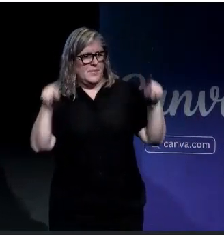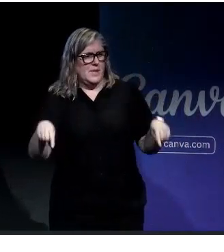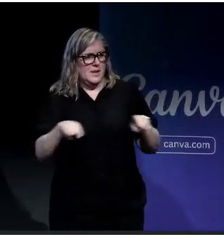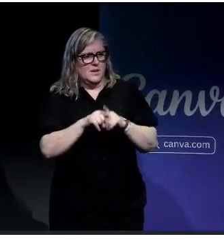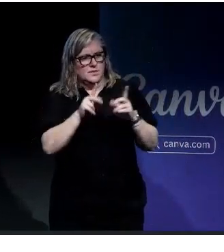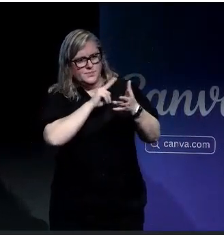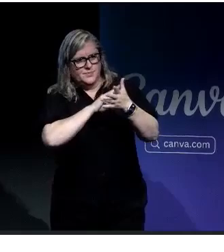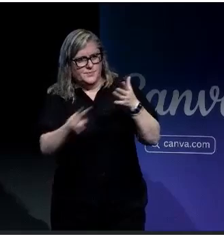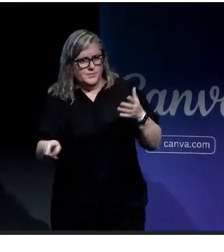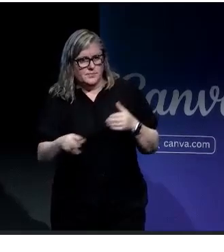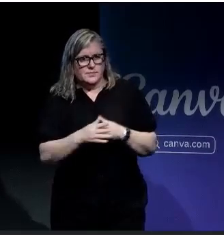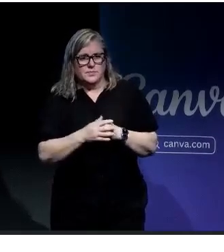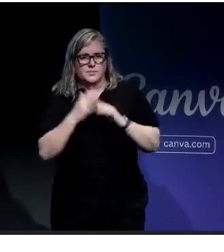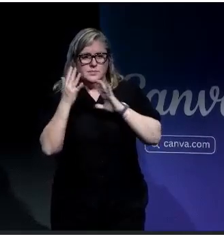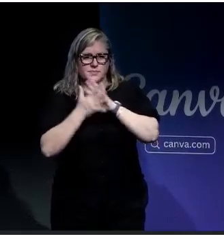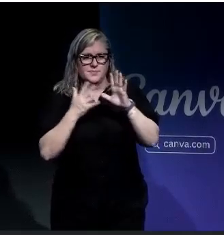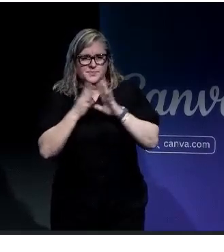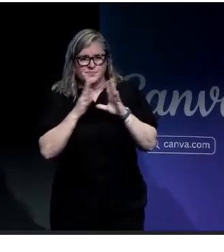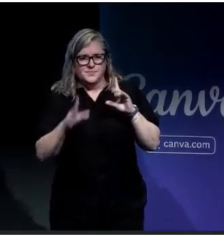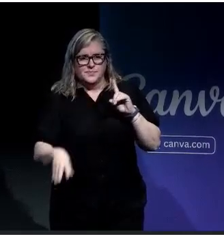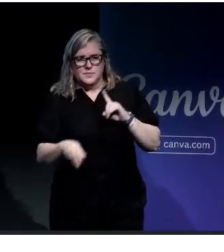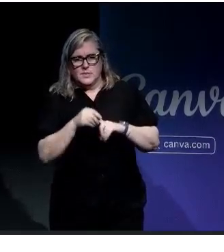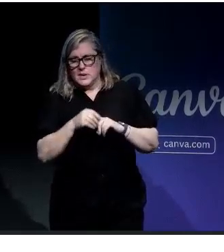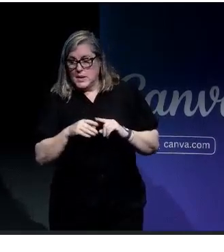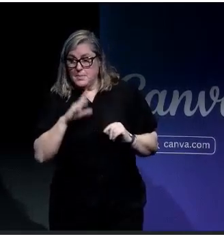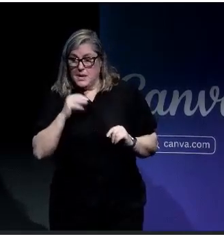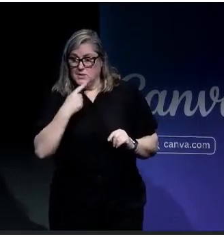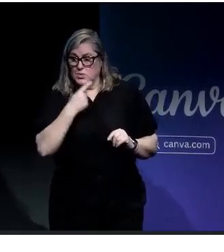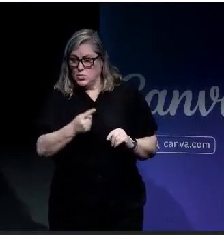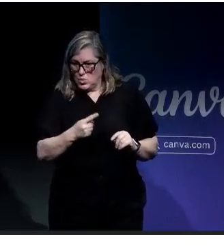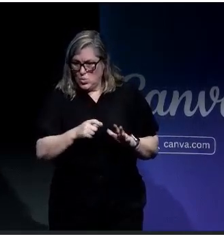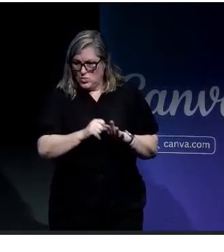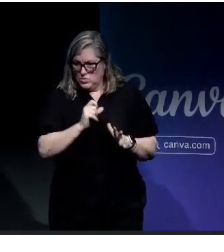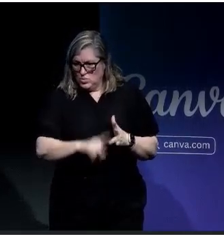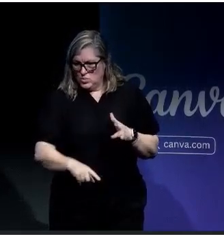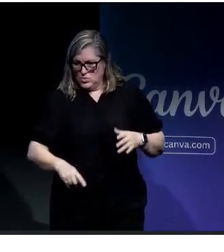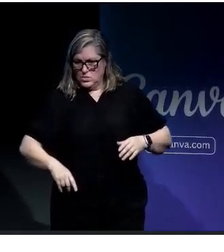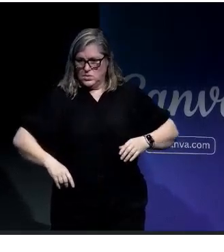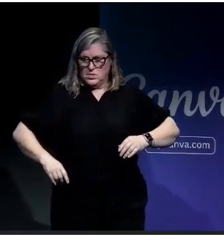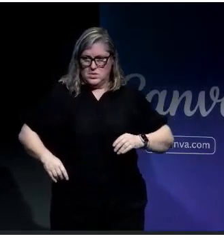does the automated tool not pick this up, but it told us to do it. So, not, not good.